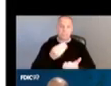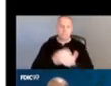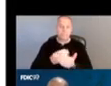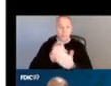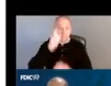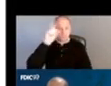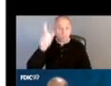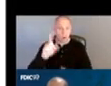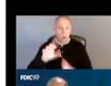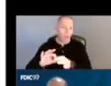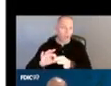the videos.